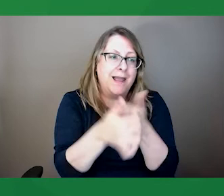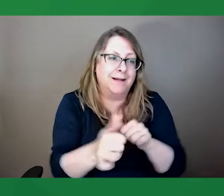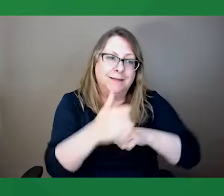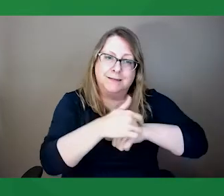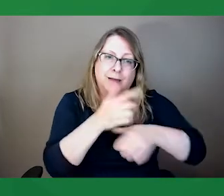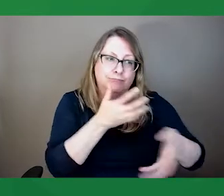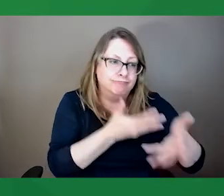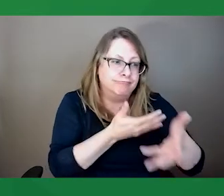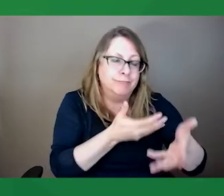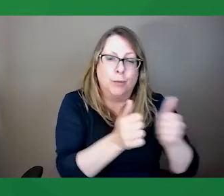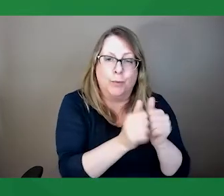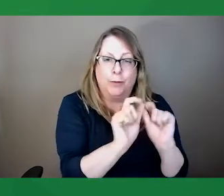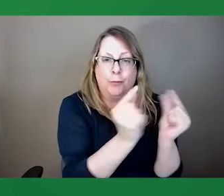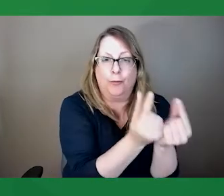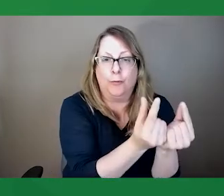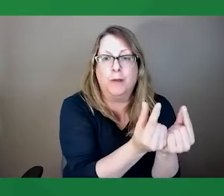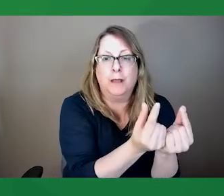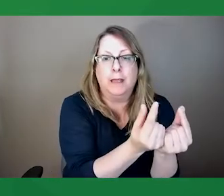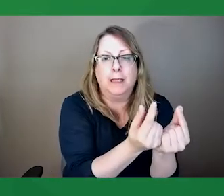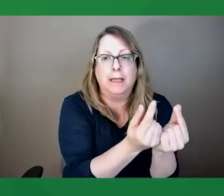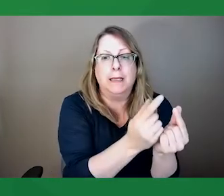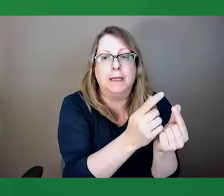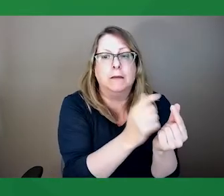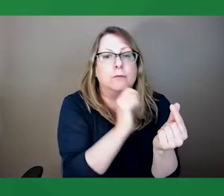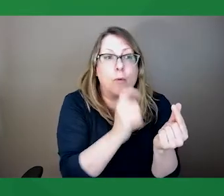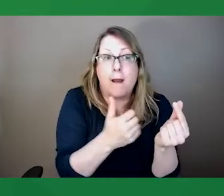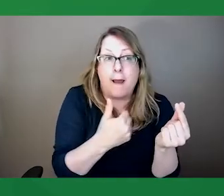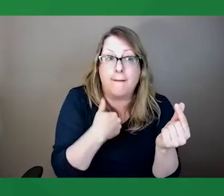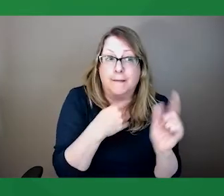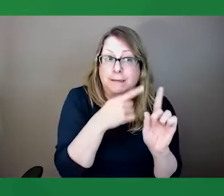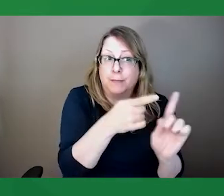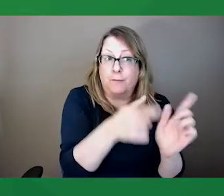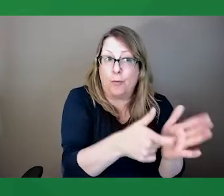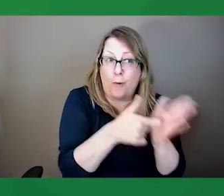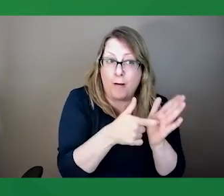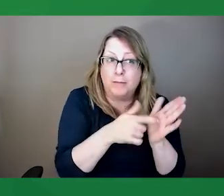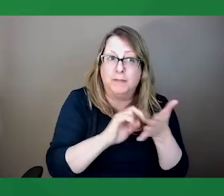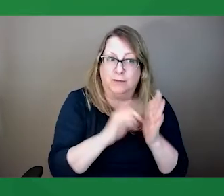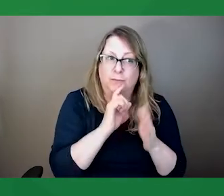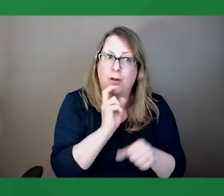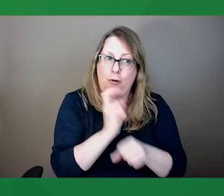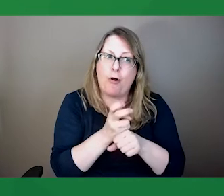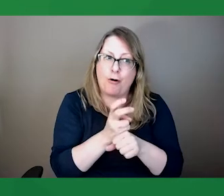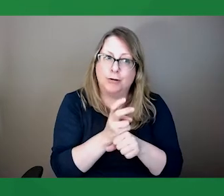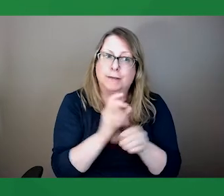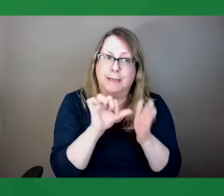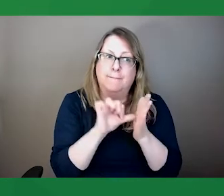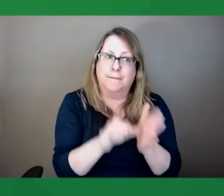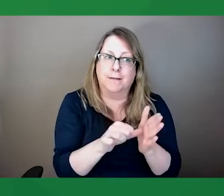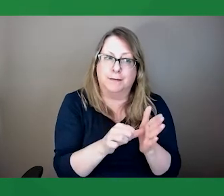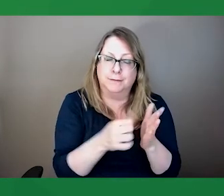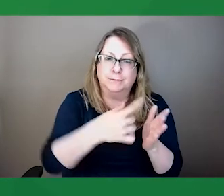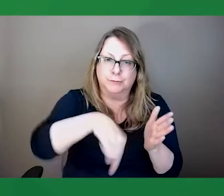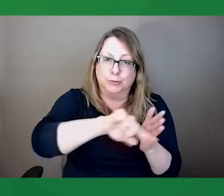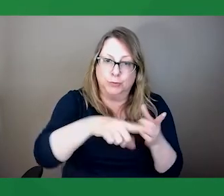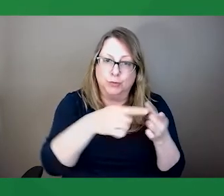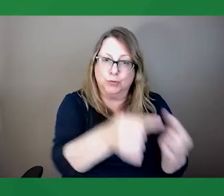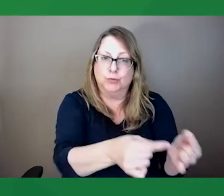you don't have that specific requirement, it's going to be really difficult. So one of the things that he needs to do,